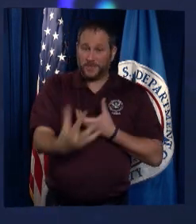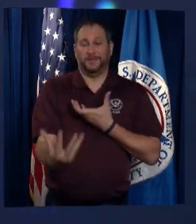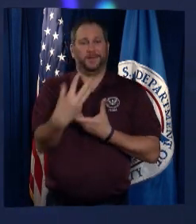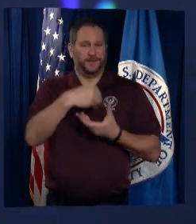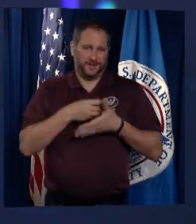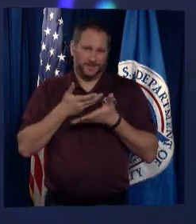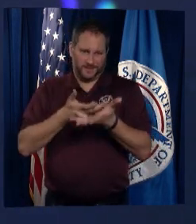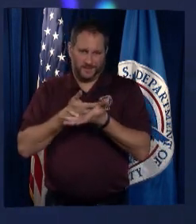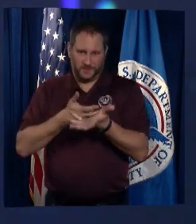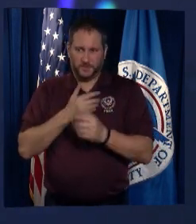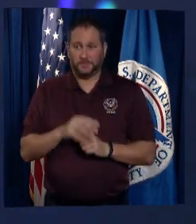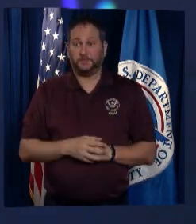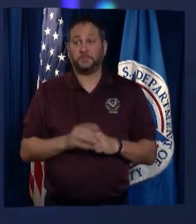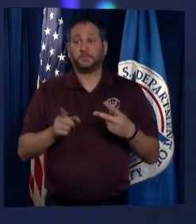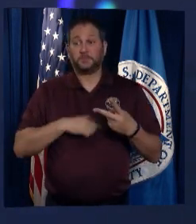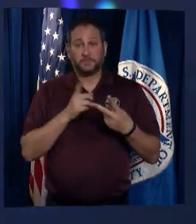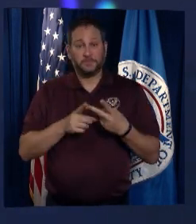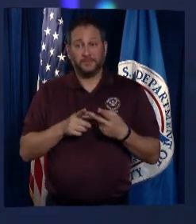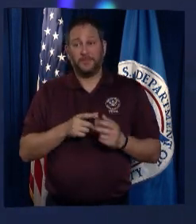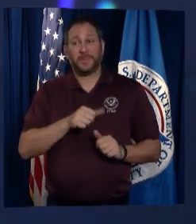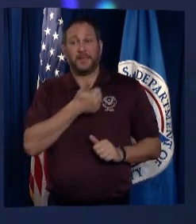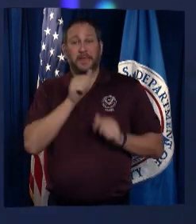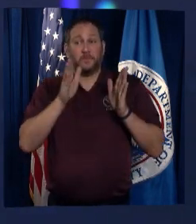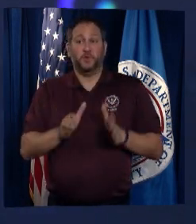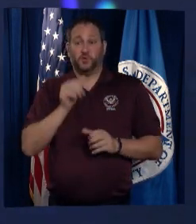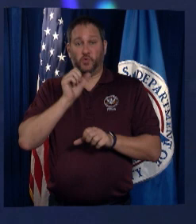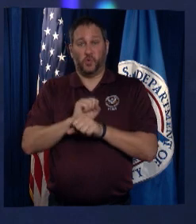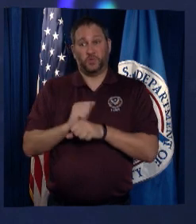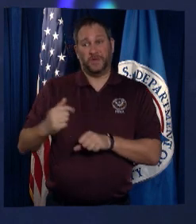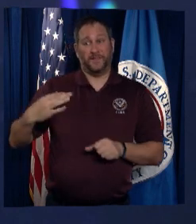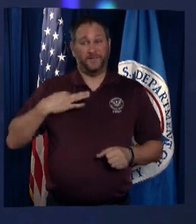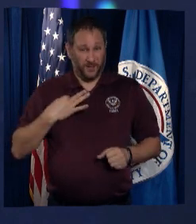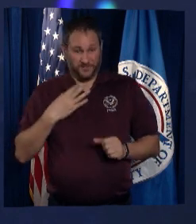things emergency management's wishes would go away.